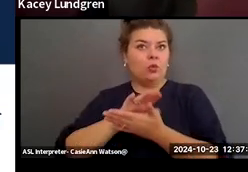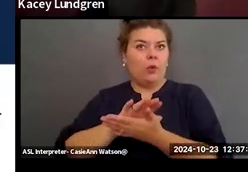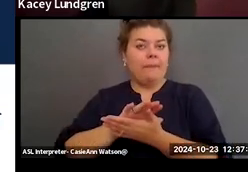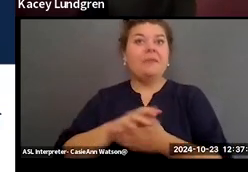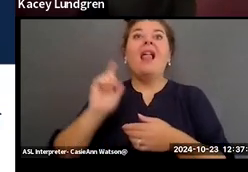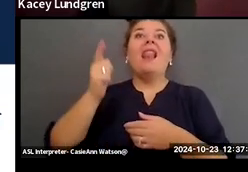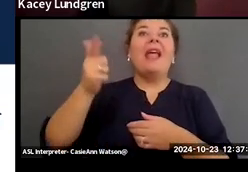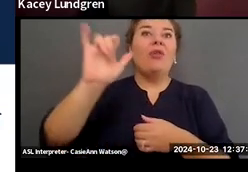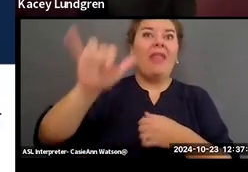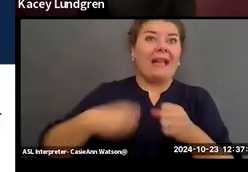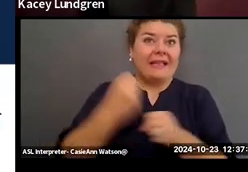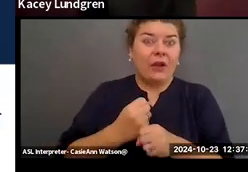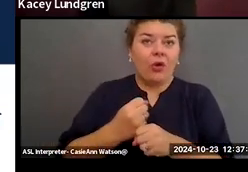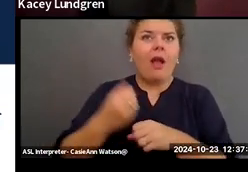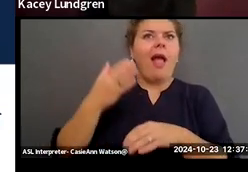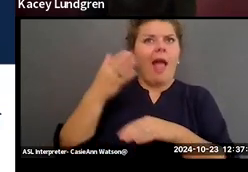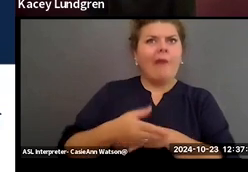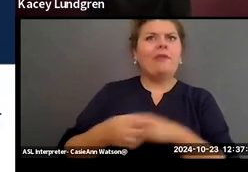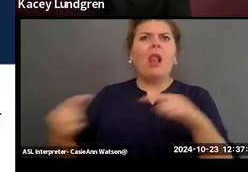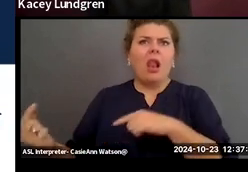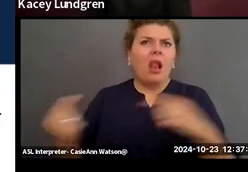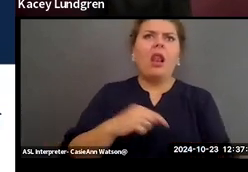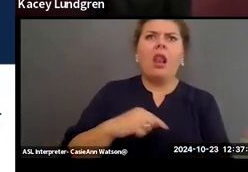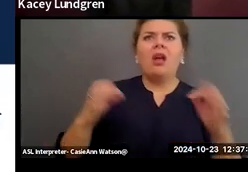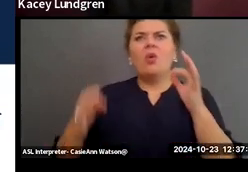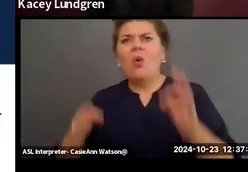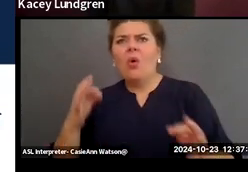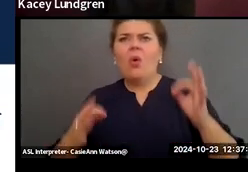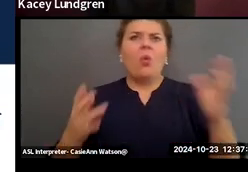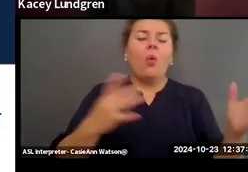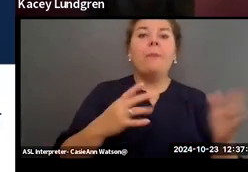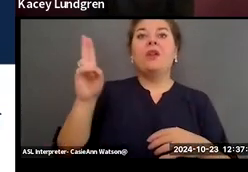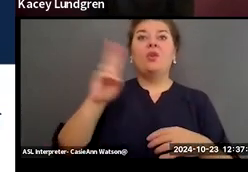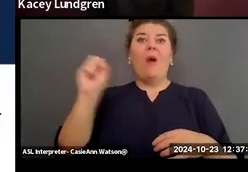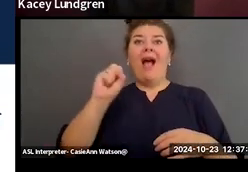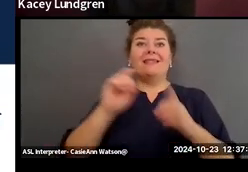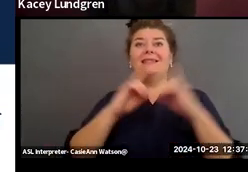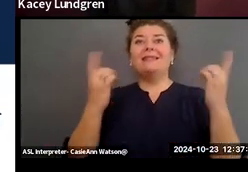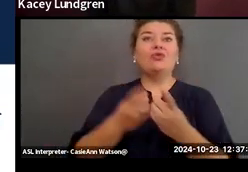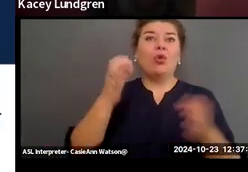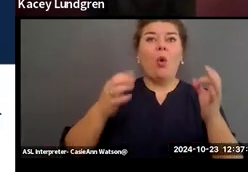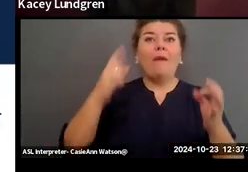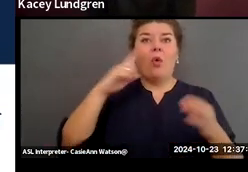Later that year after hearing arguments, the US District Court for the District of Columbia